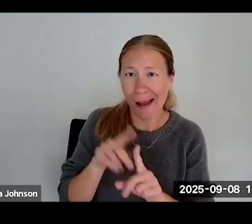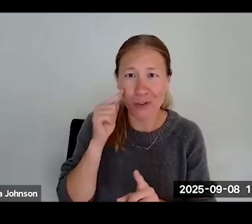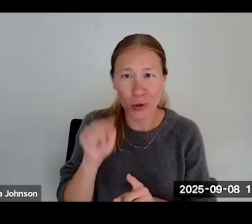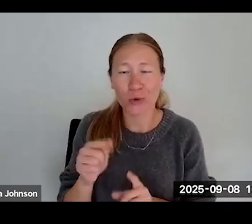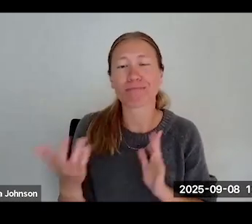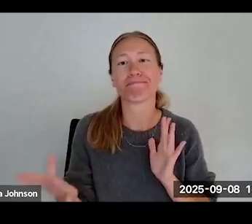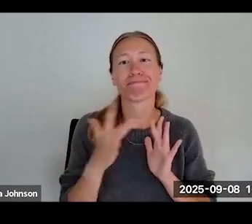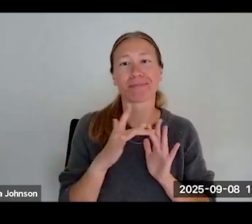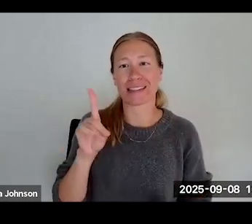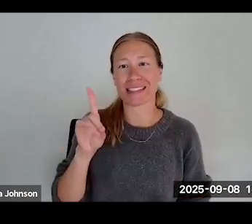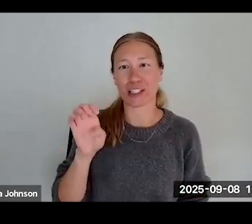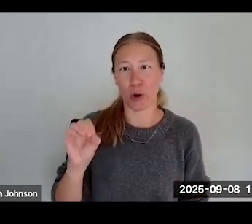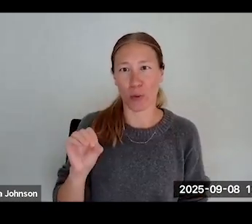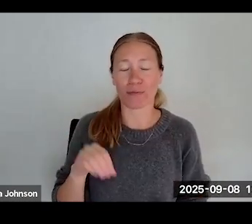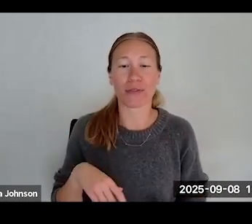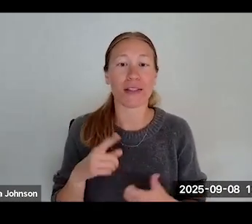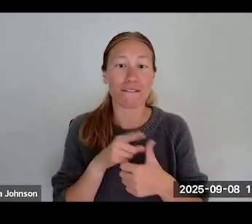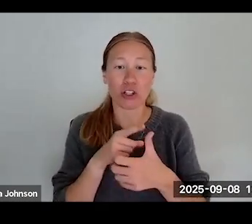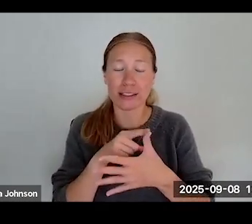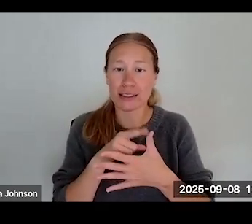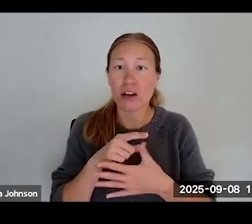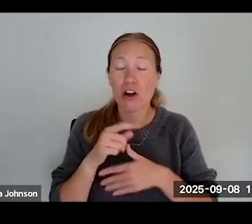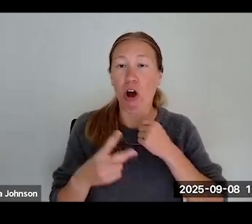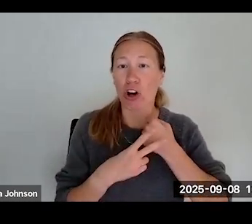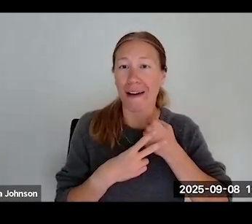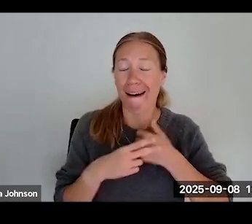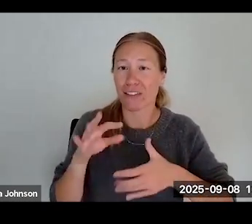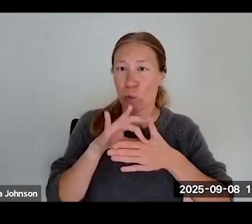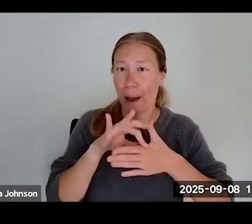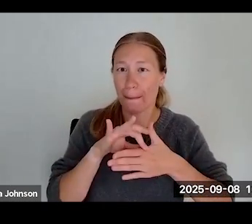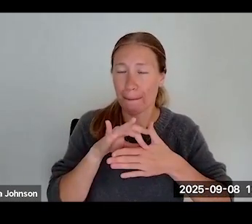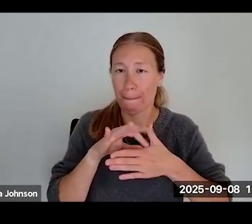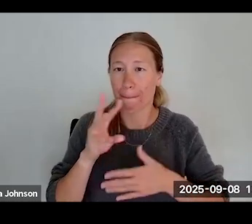So the first exception is for archived web content. The second exception